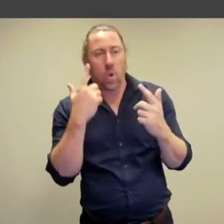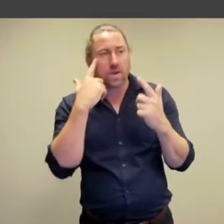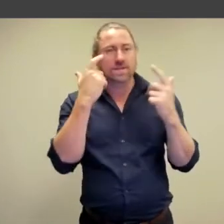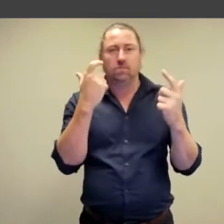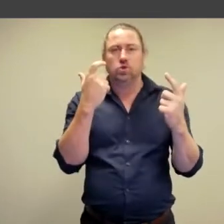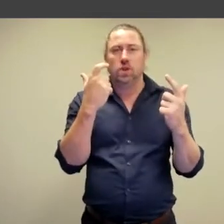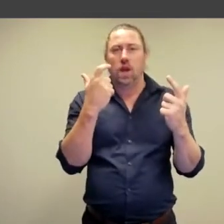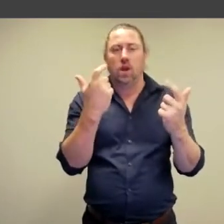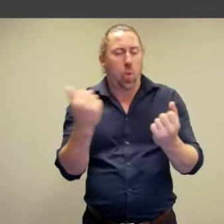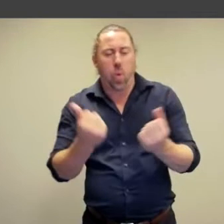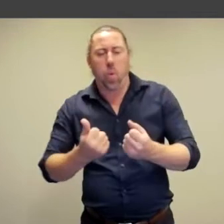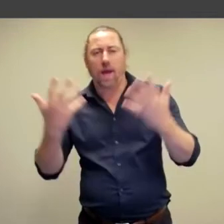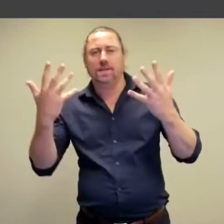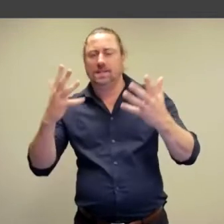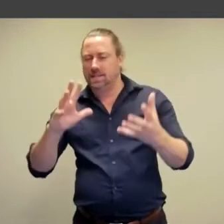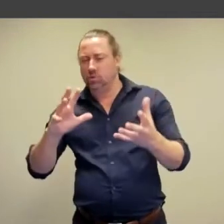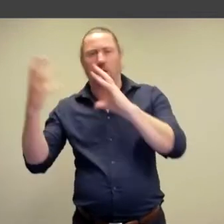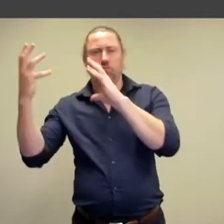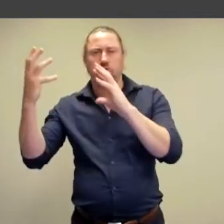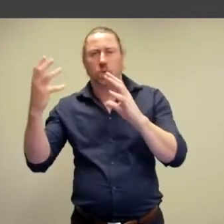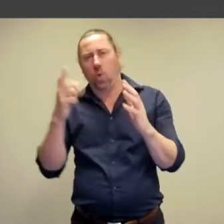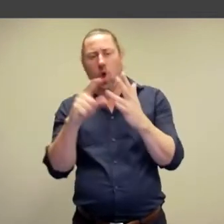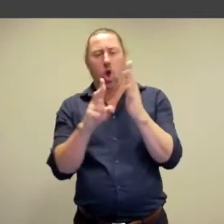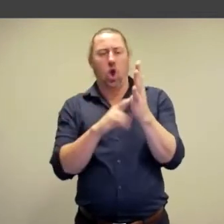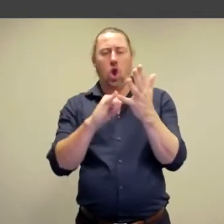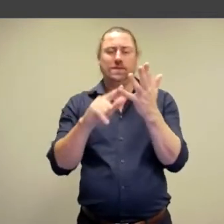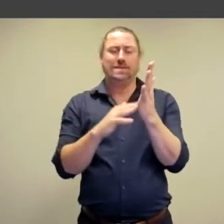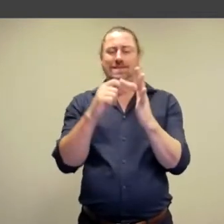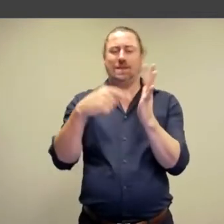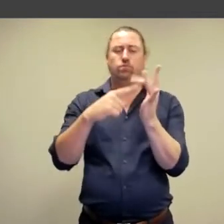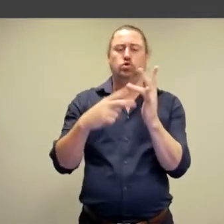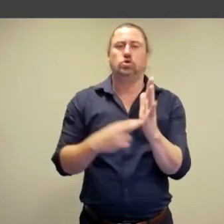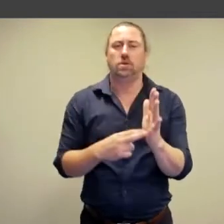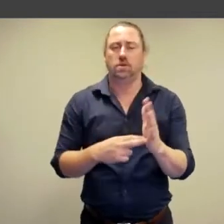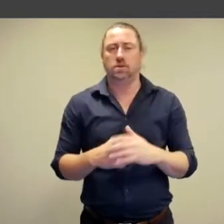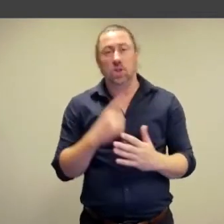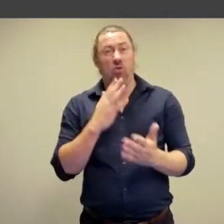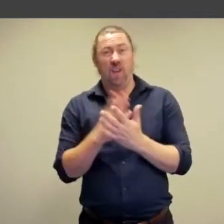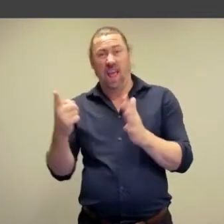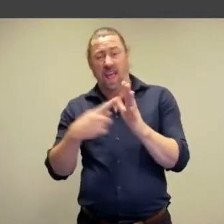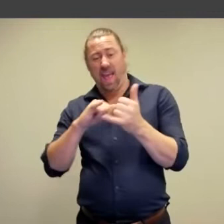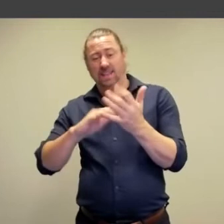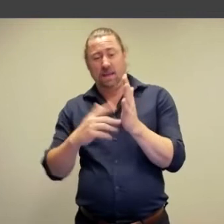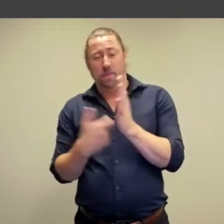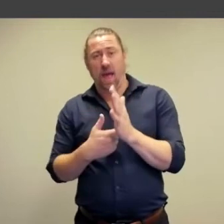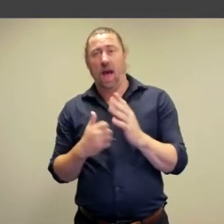and destruction. In its worst